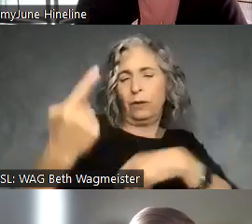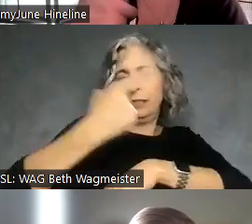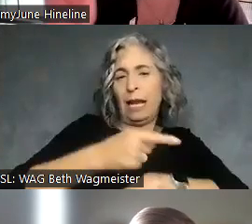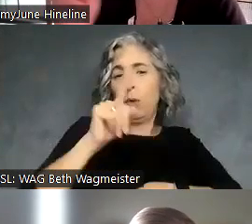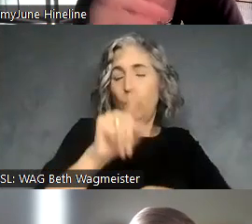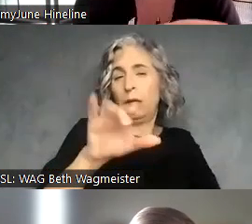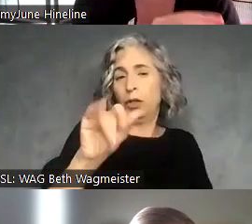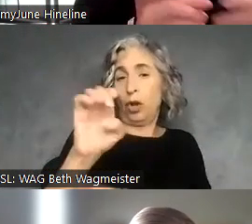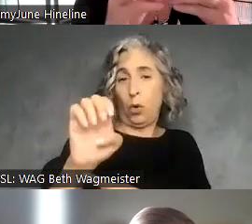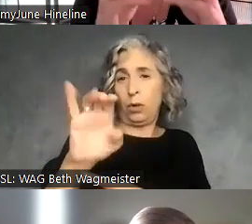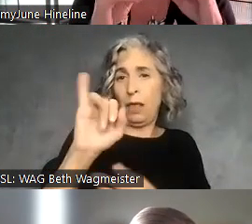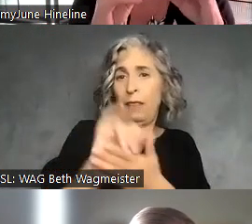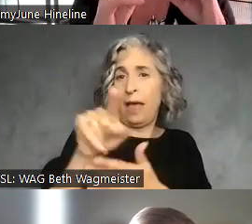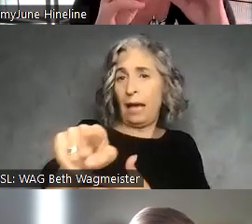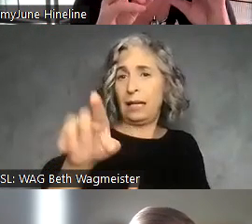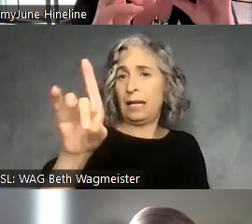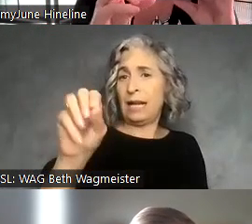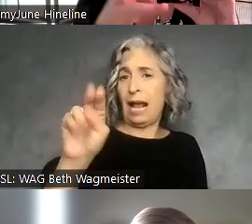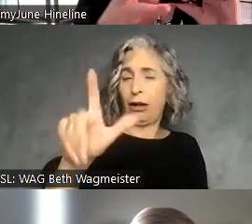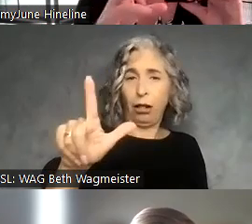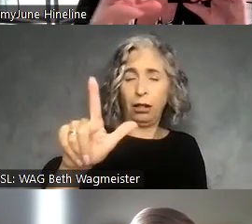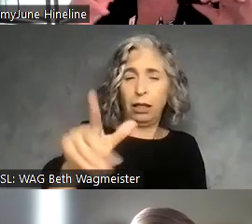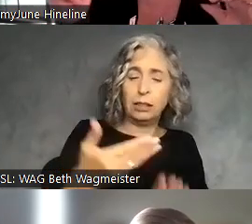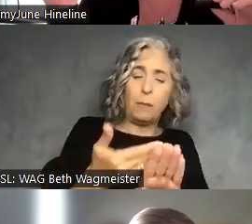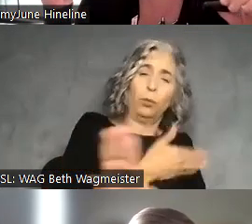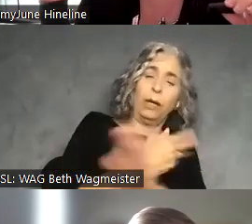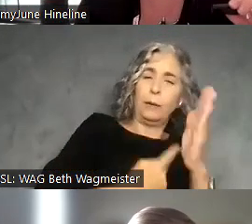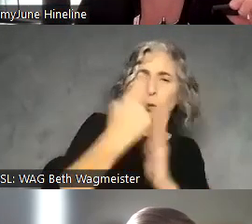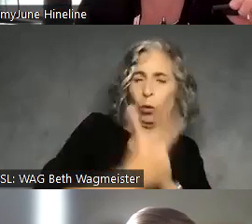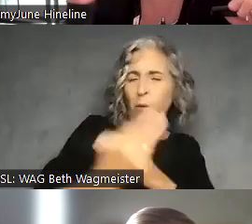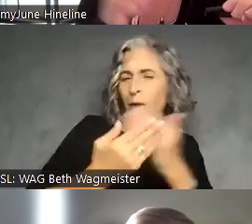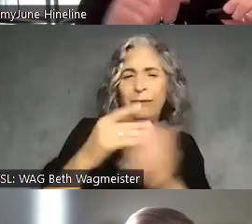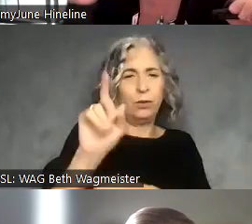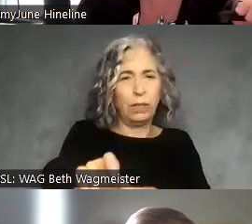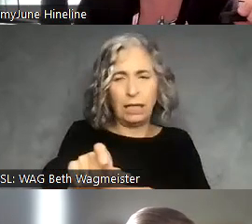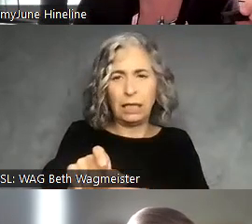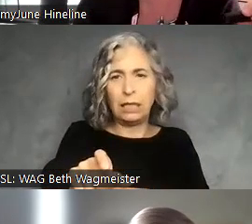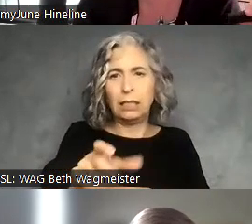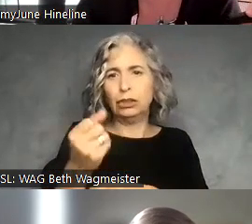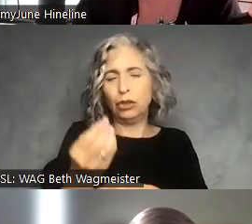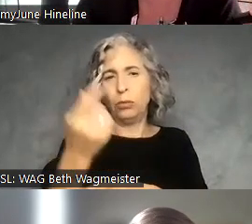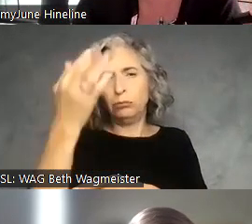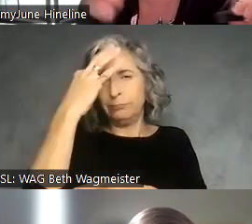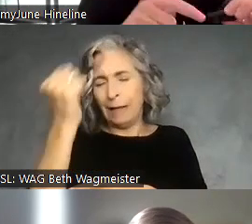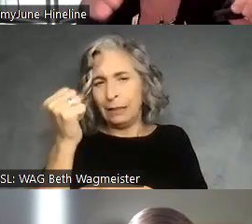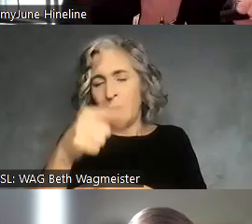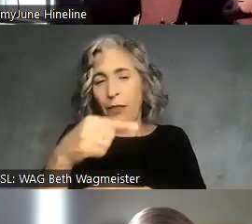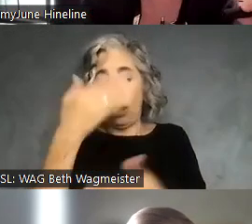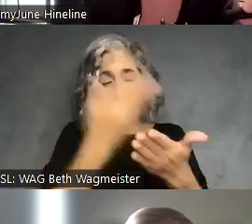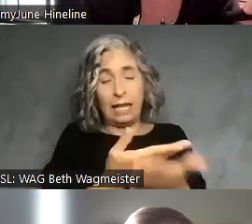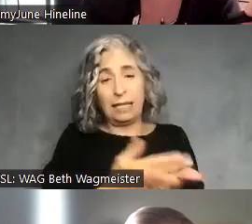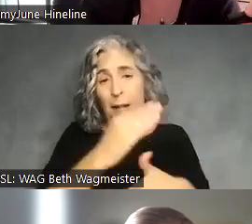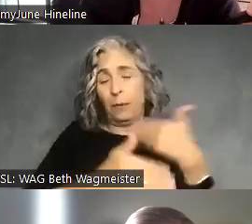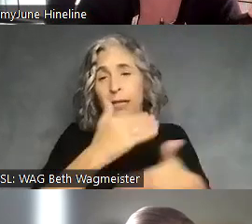have is, say you are part of a VPN, where you have to have your computer real secure and log in and